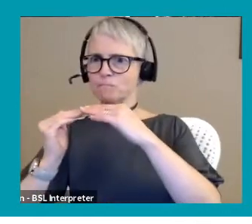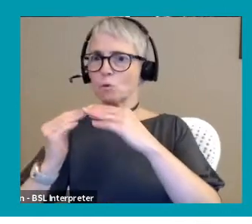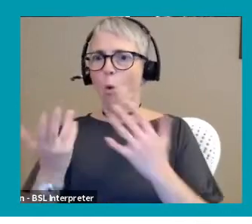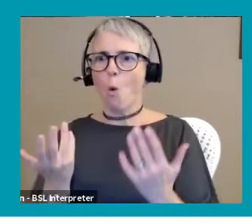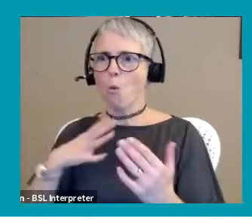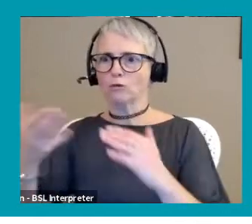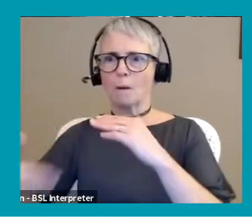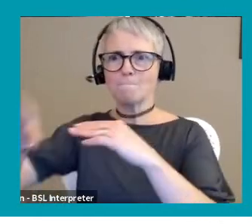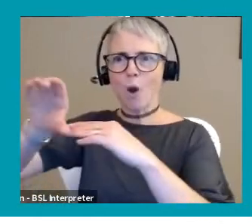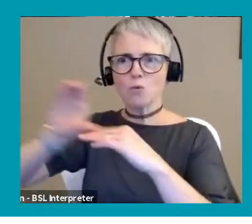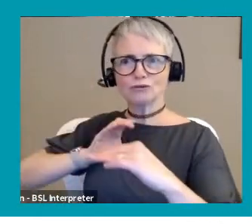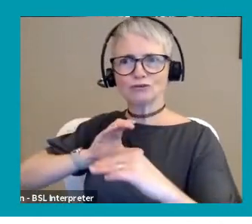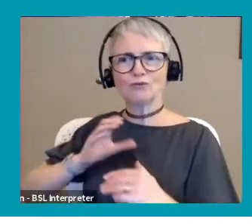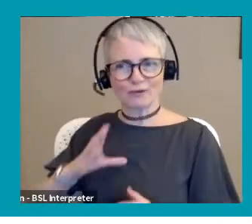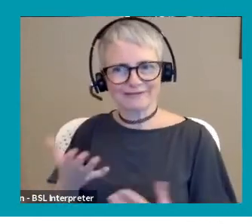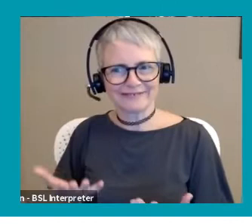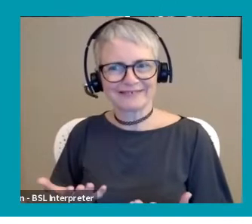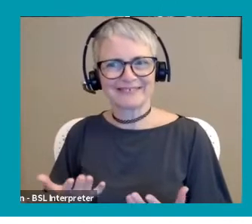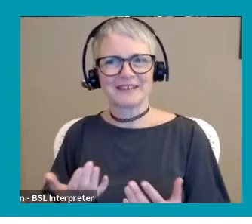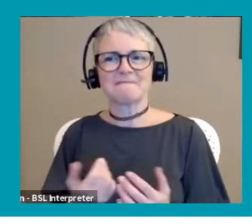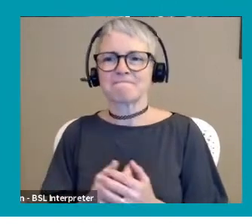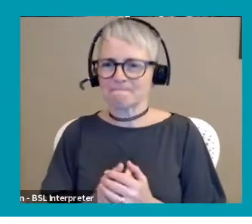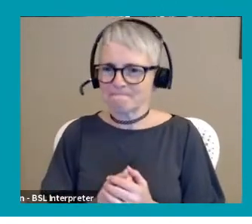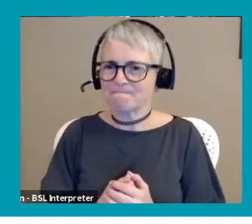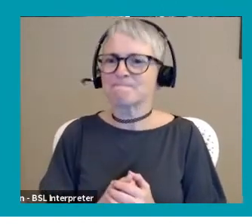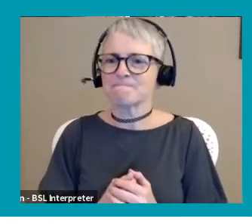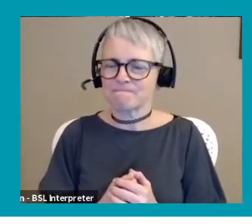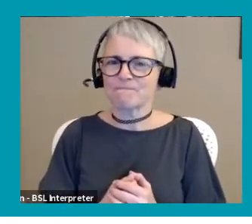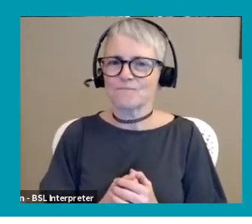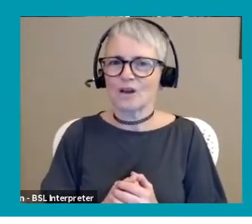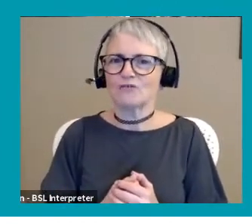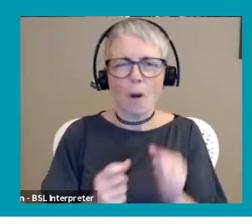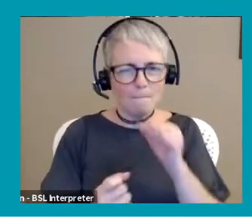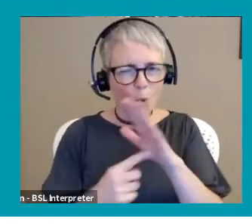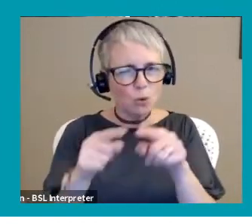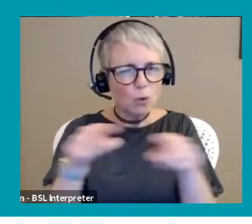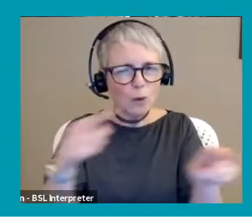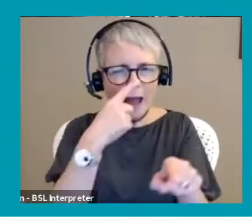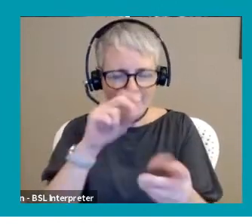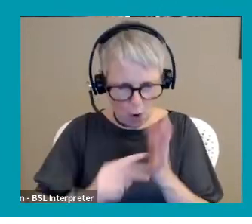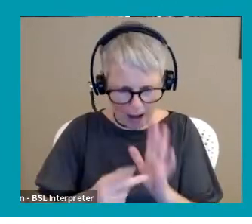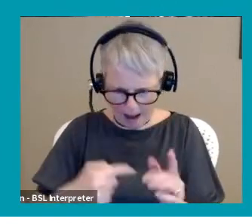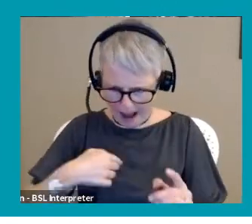So it's really important to focus on and work out what your values are. Travelling to work.